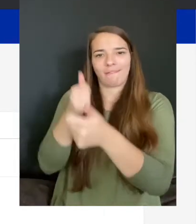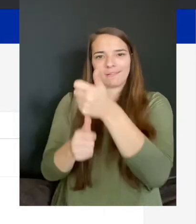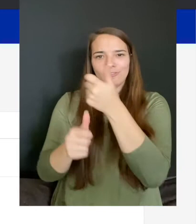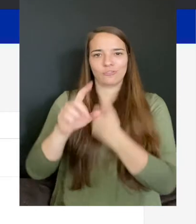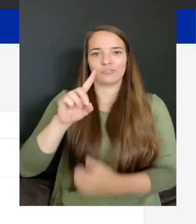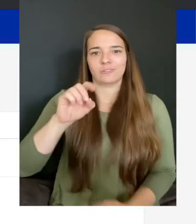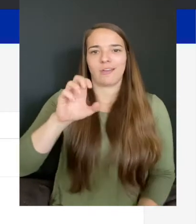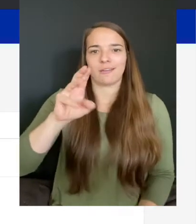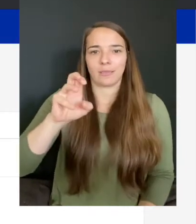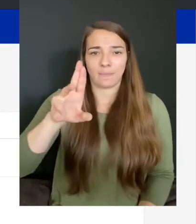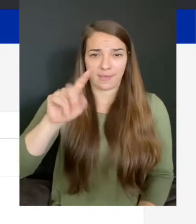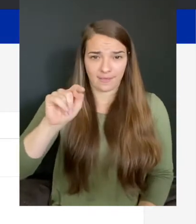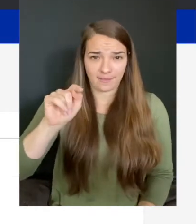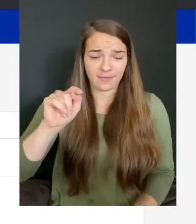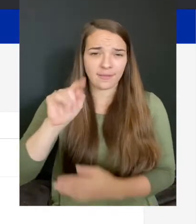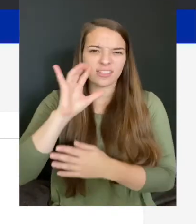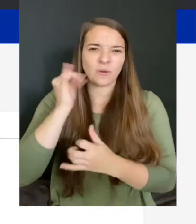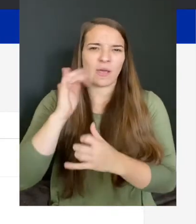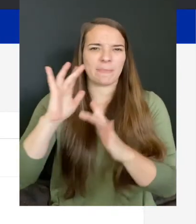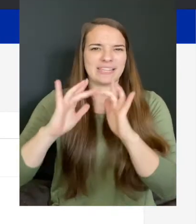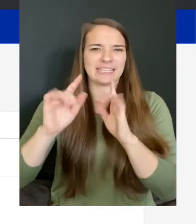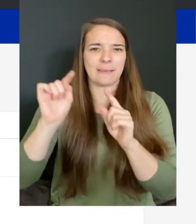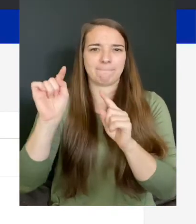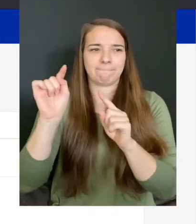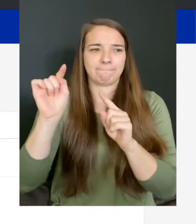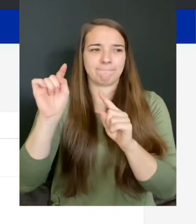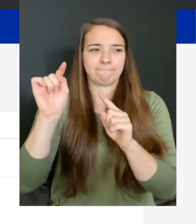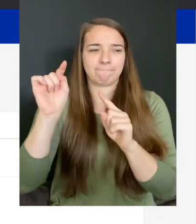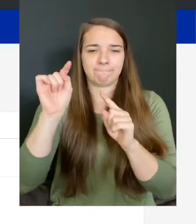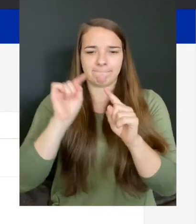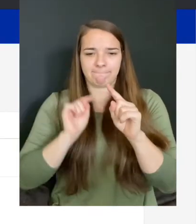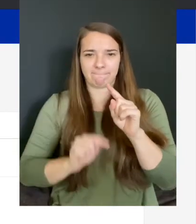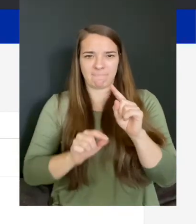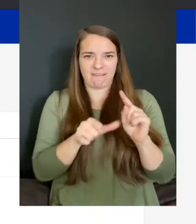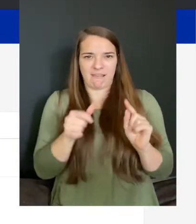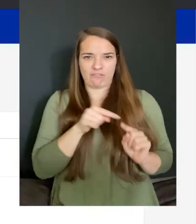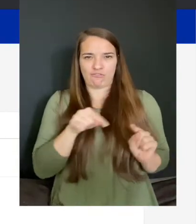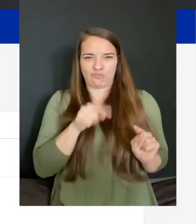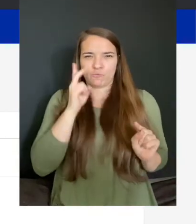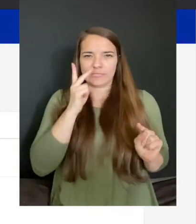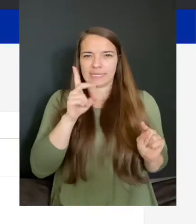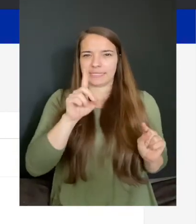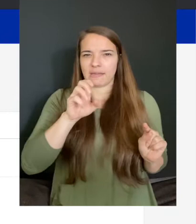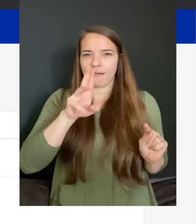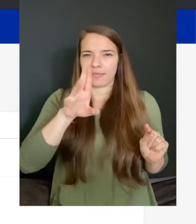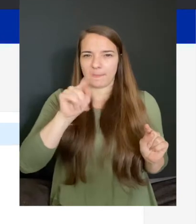Now, I'm going to skip down here to this other type called documents, and it will say Approved